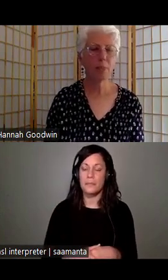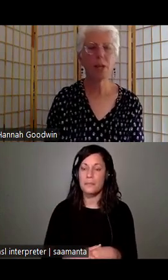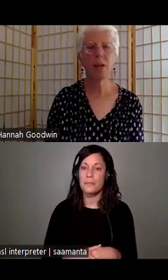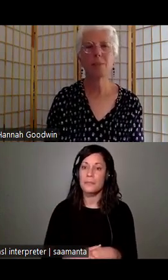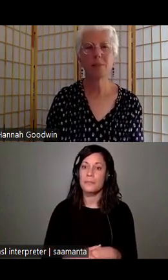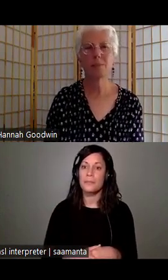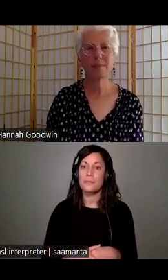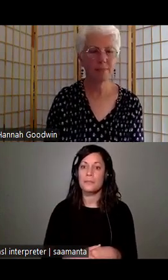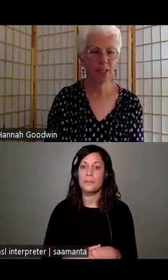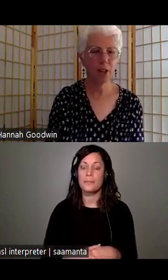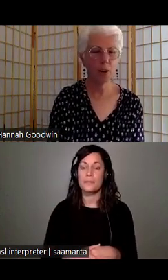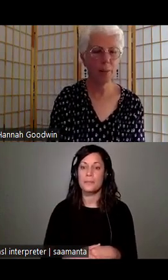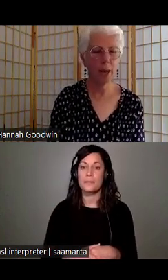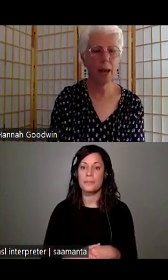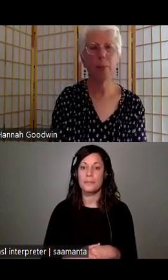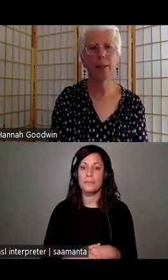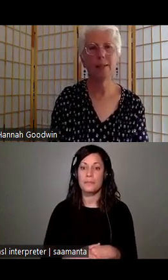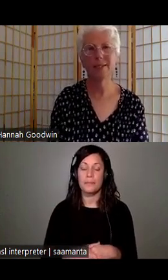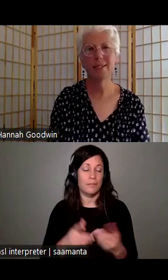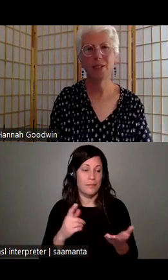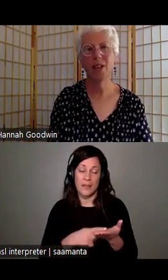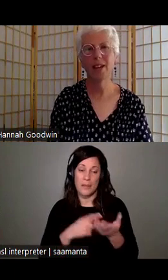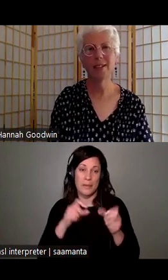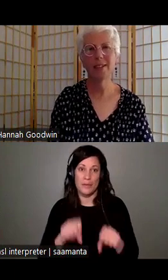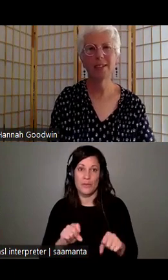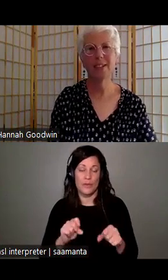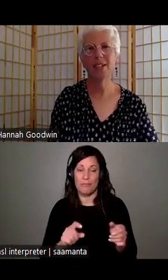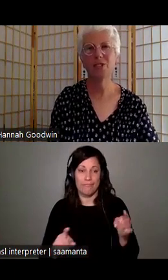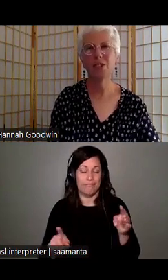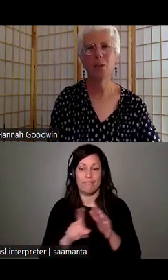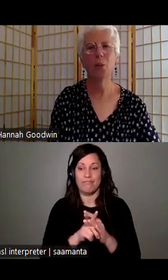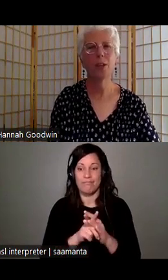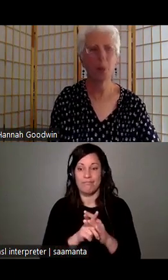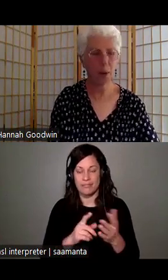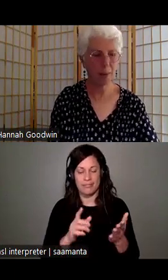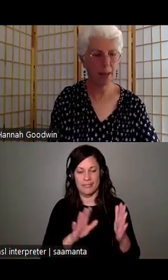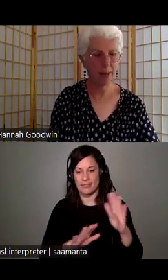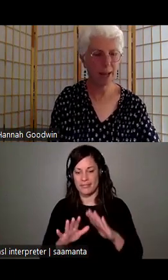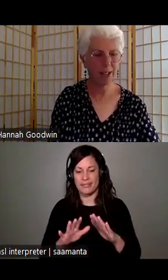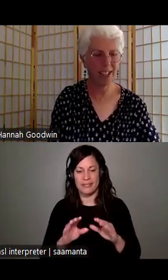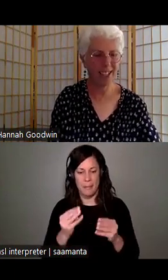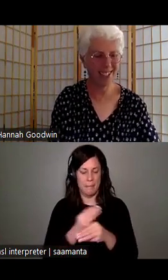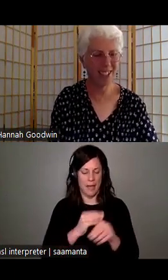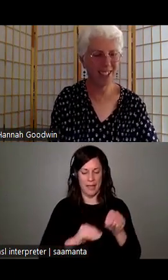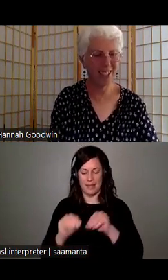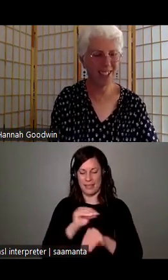Sometimes it may happen that it just doesn't work that way mathematically,